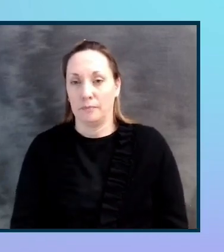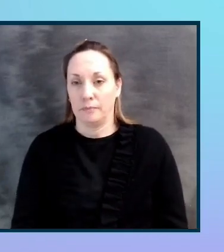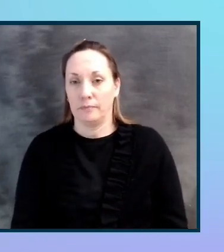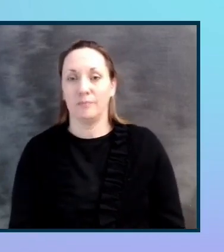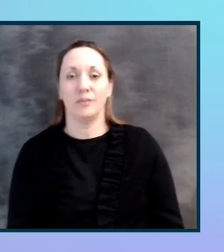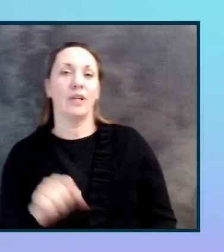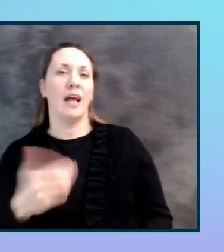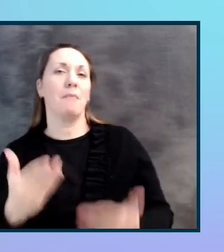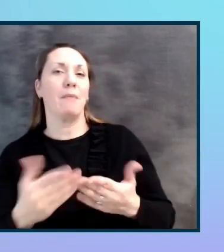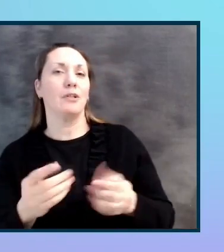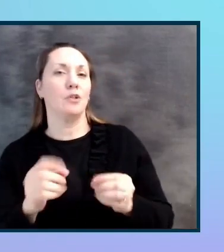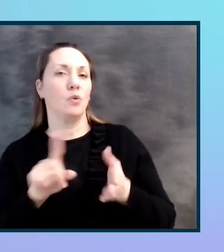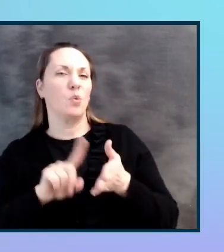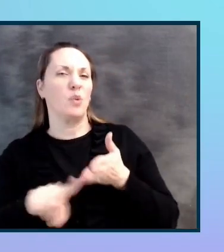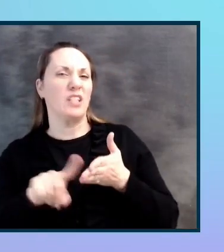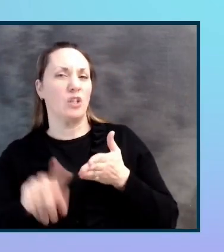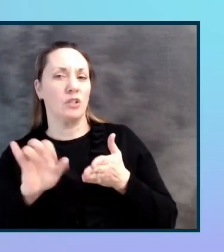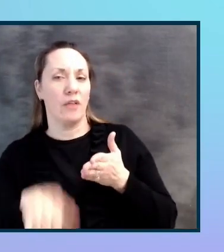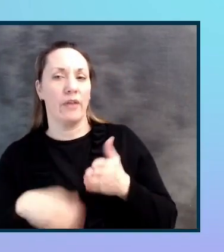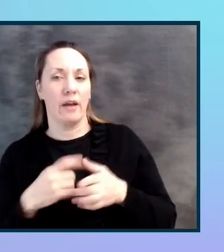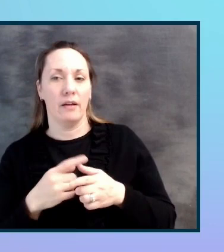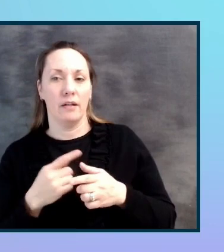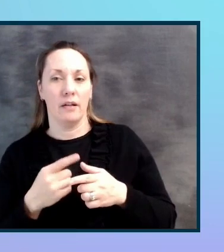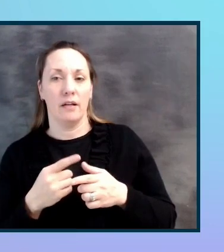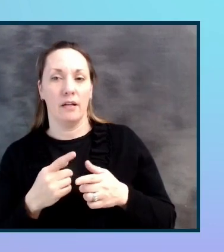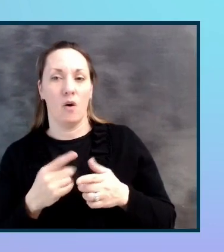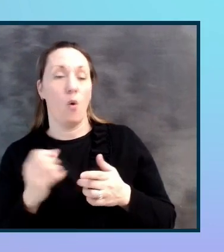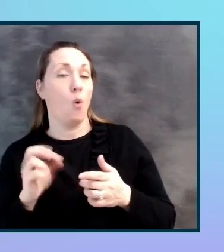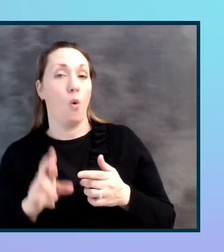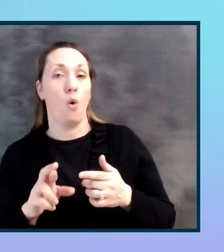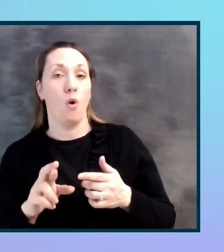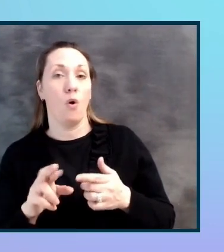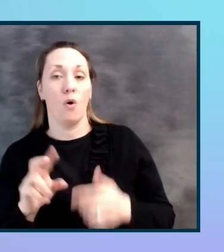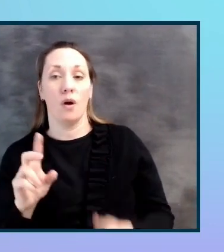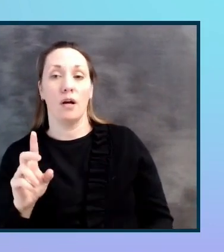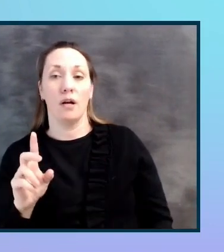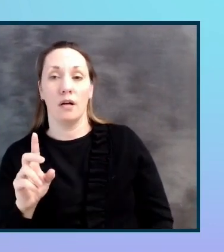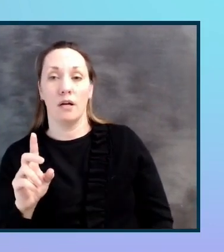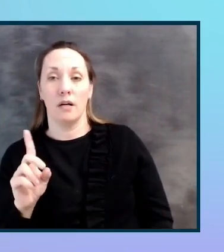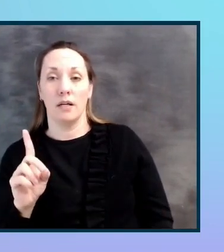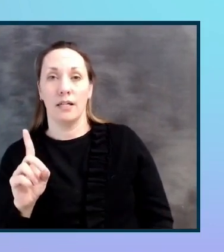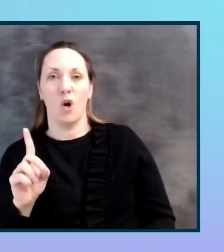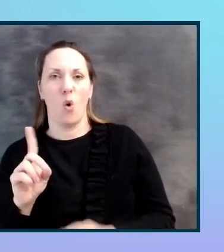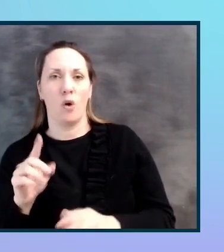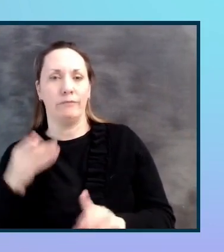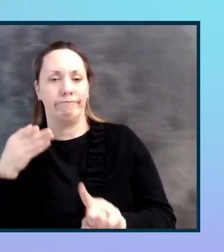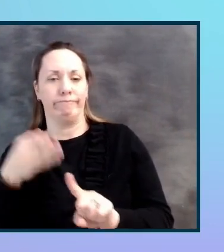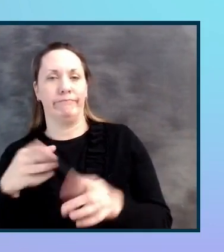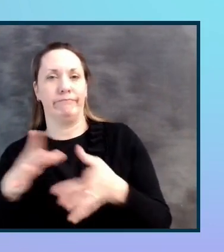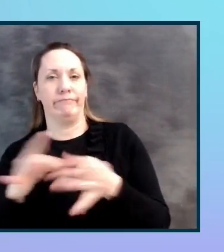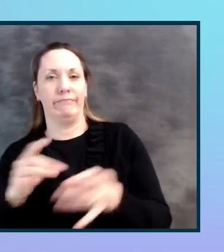So yeah, maybe do a little research on that one or DM Mark. There's gonna be a slide with all